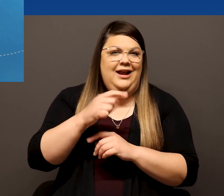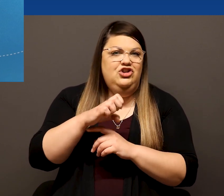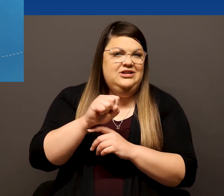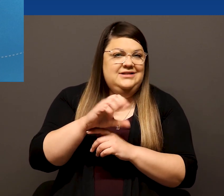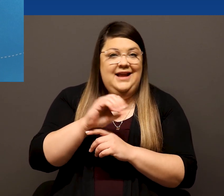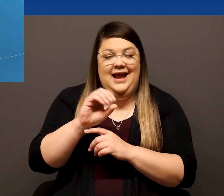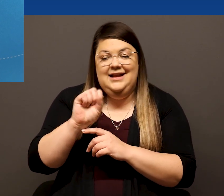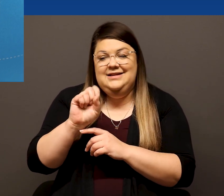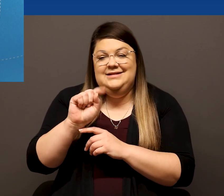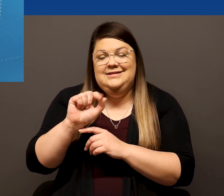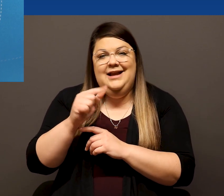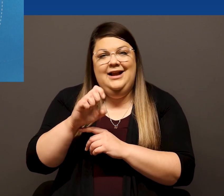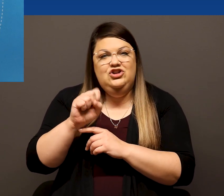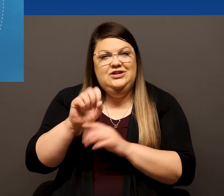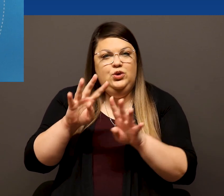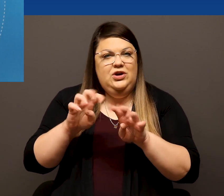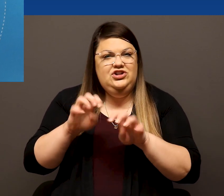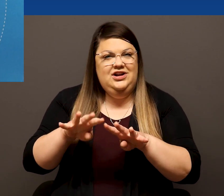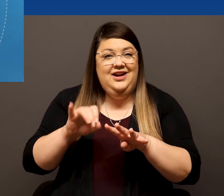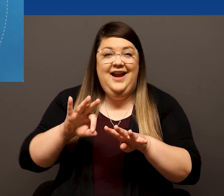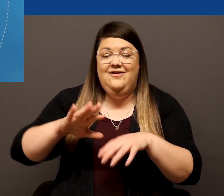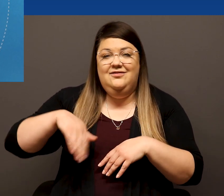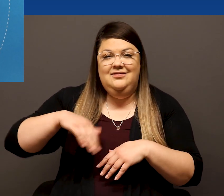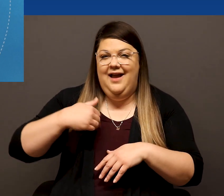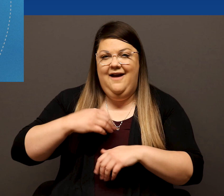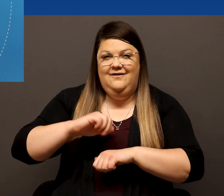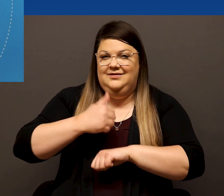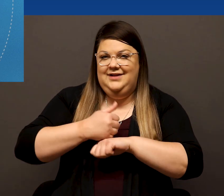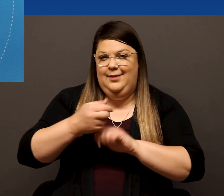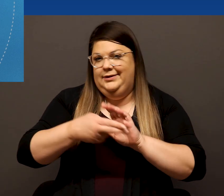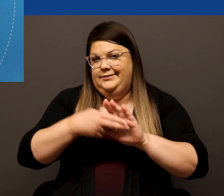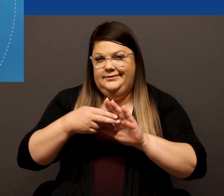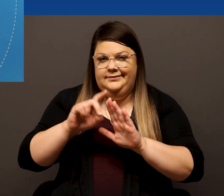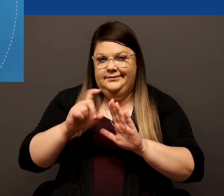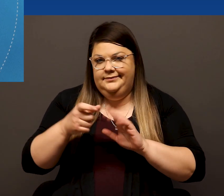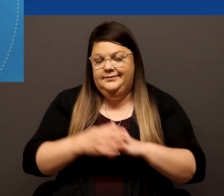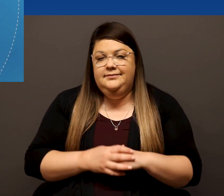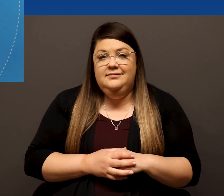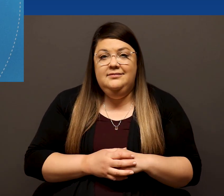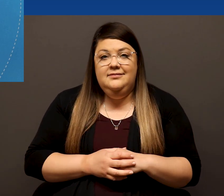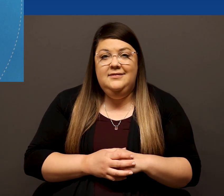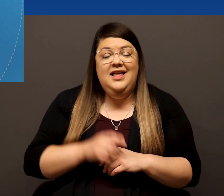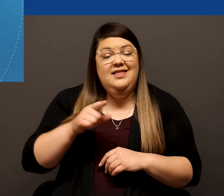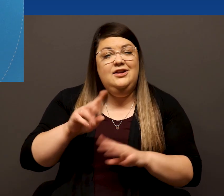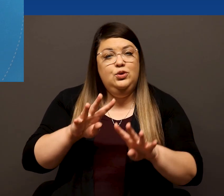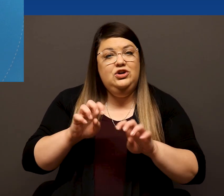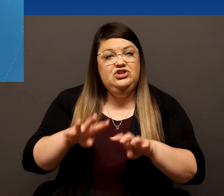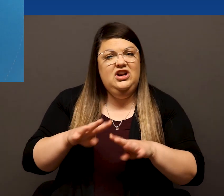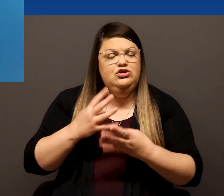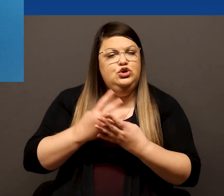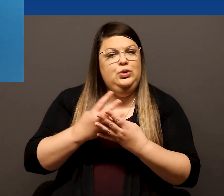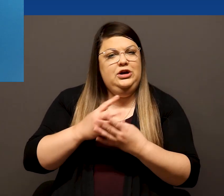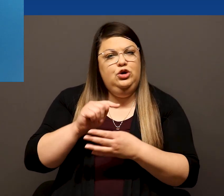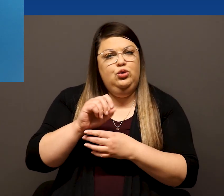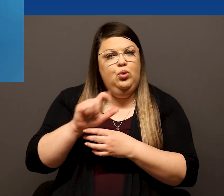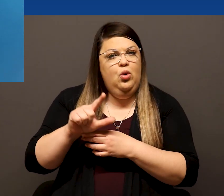if the child does not currently have an established condition. This questionnaire is a screening tool used to determine if the child should